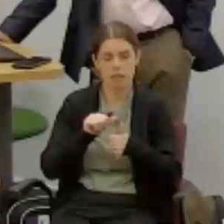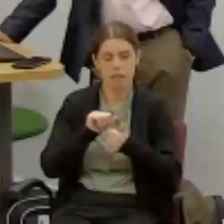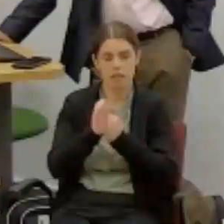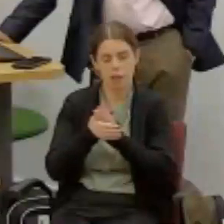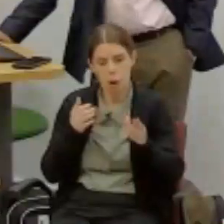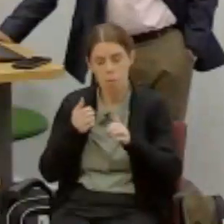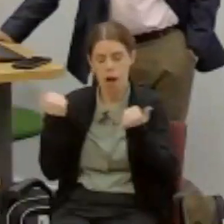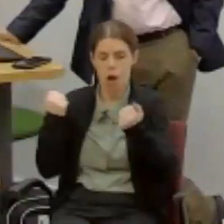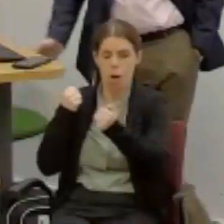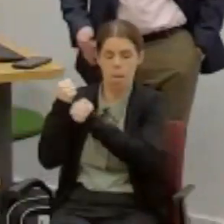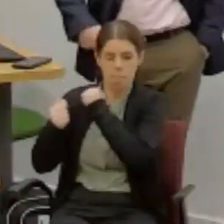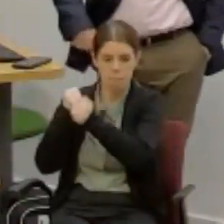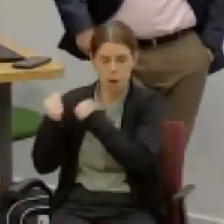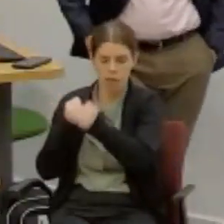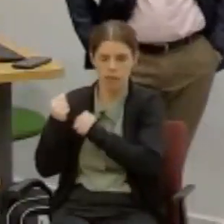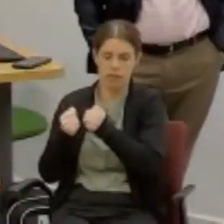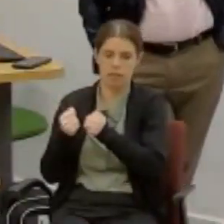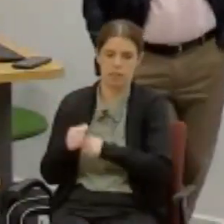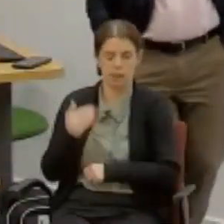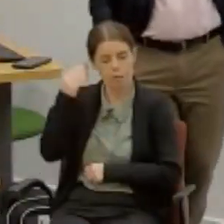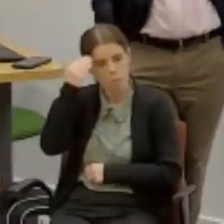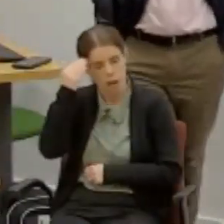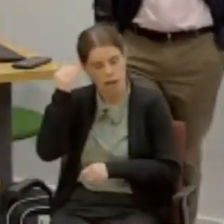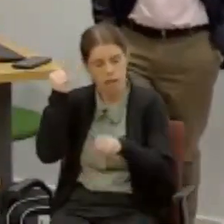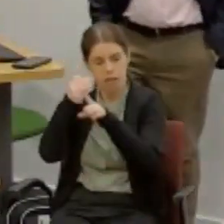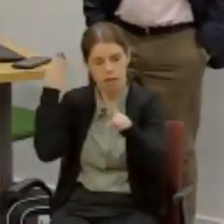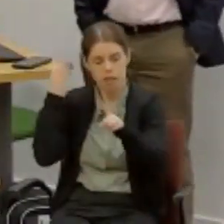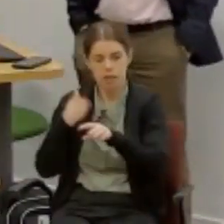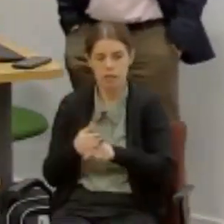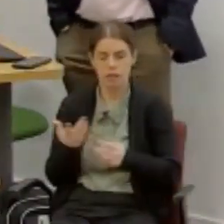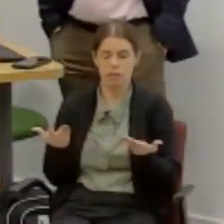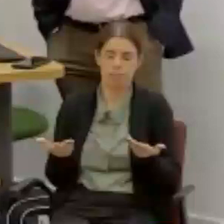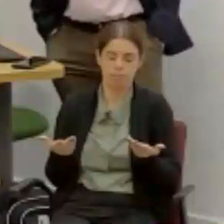We're close to the head, fundamental part of the sport and actually, Joe paradoxically,